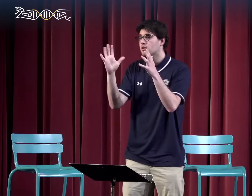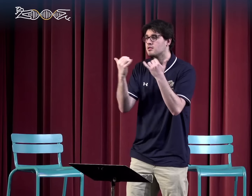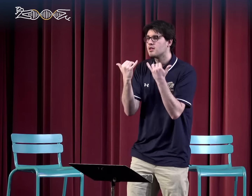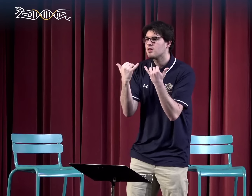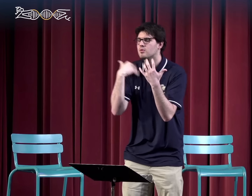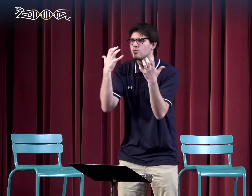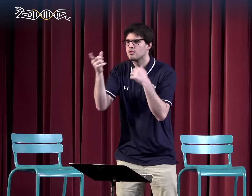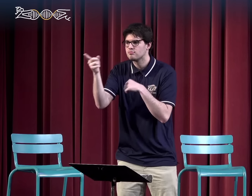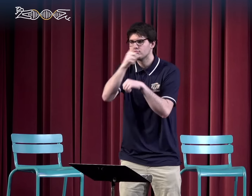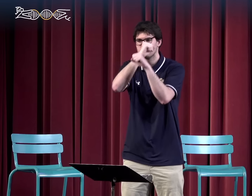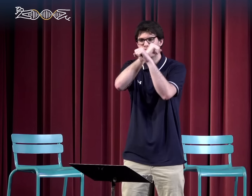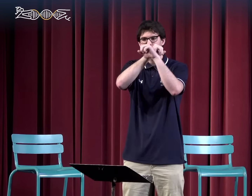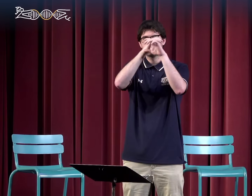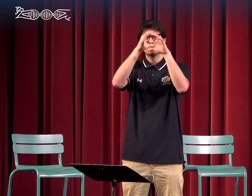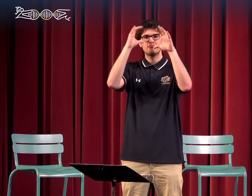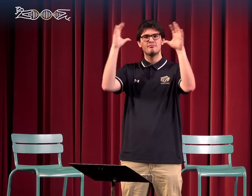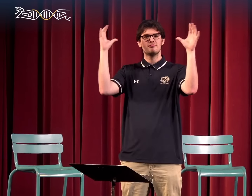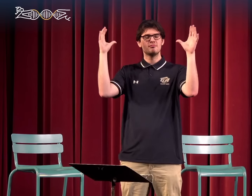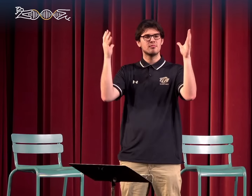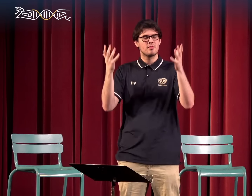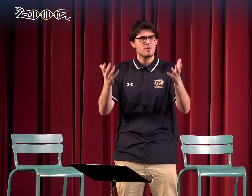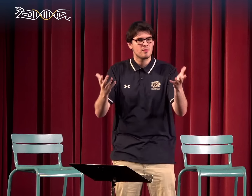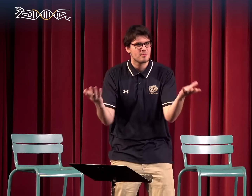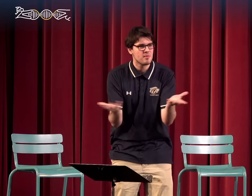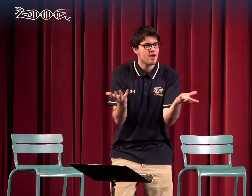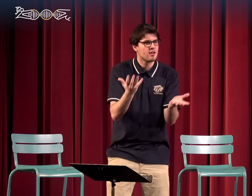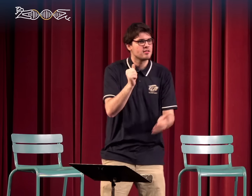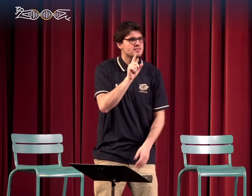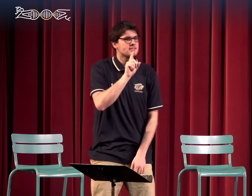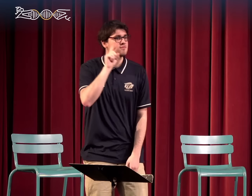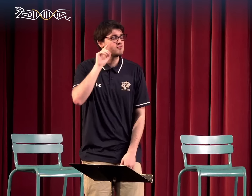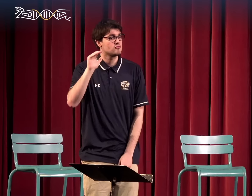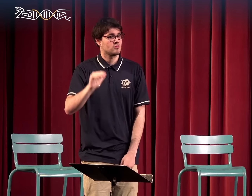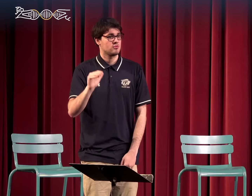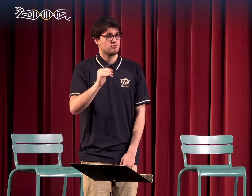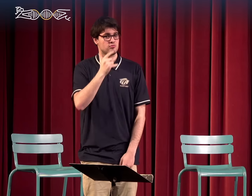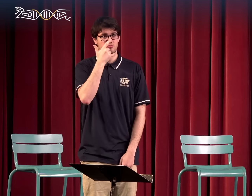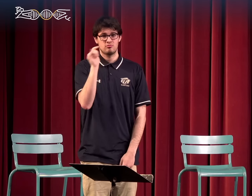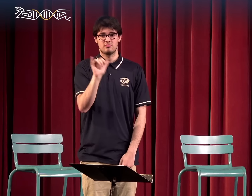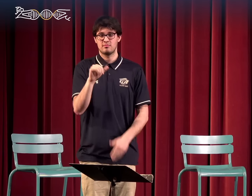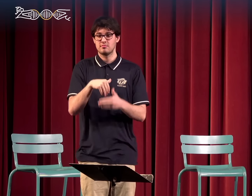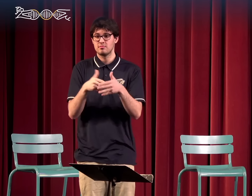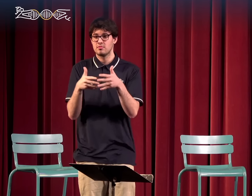I want you to envision a world where a Deaf child, let's say,